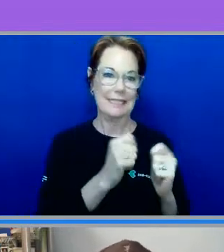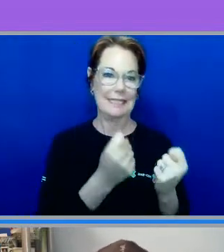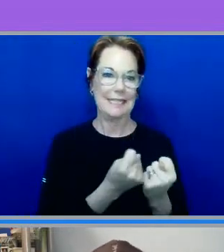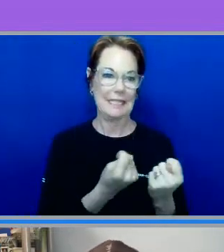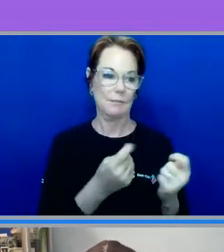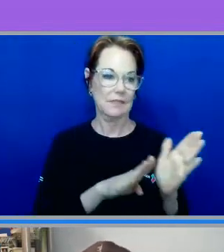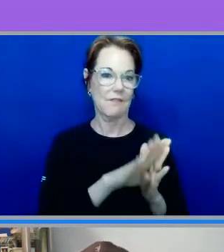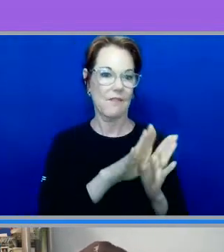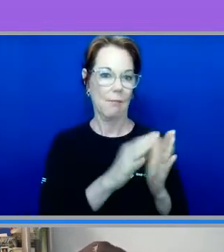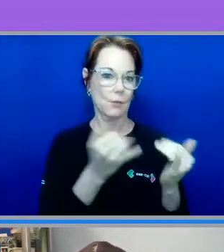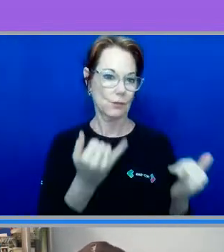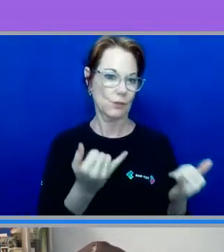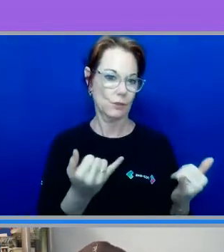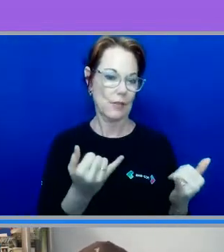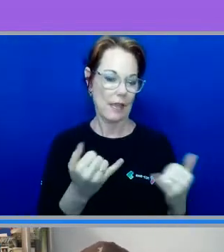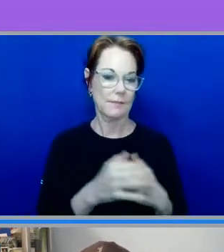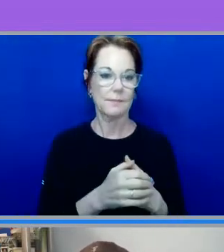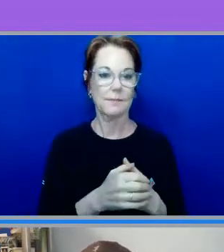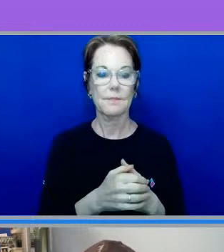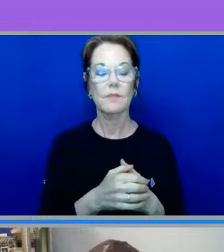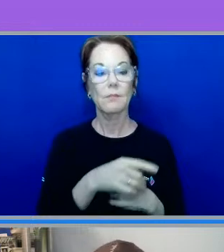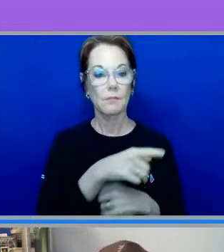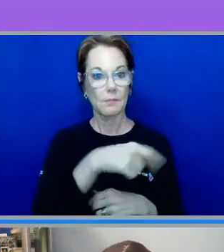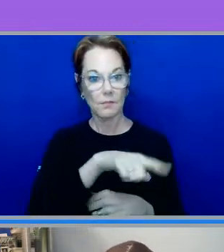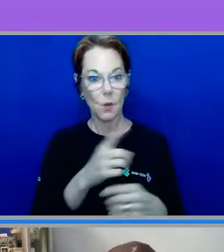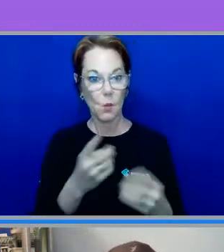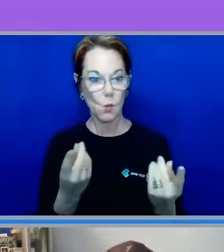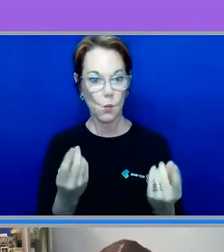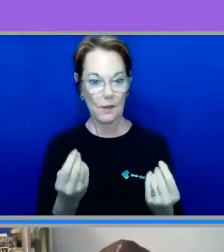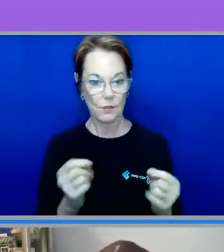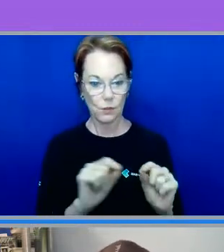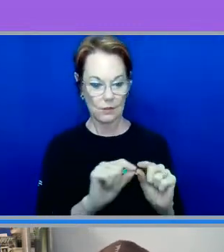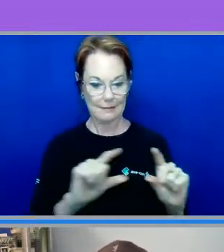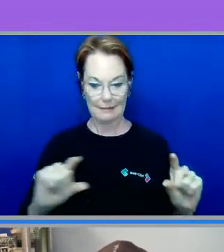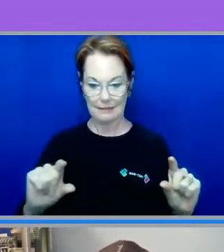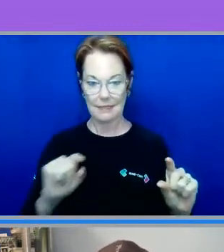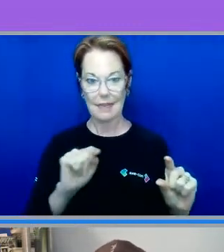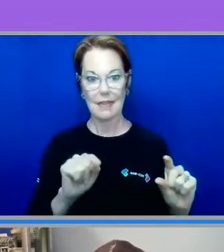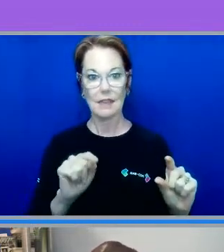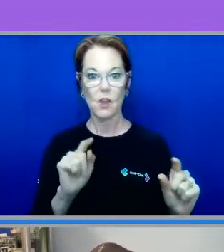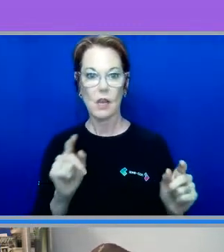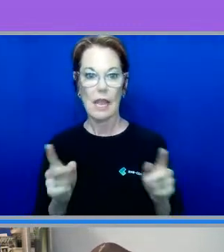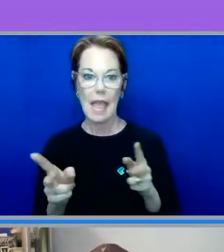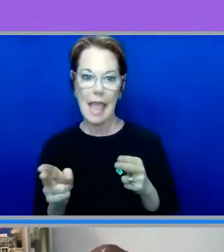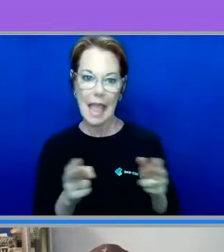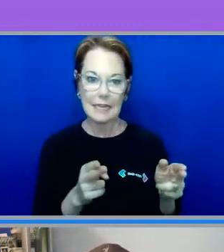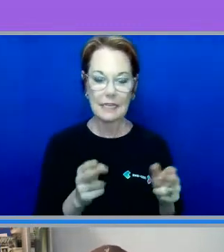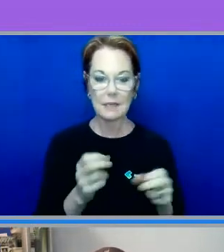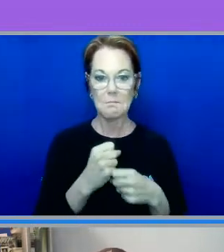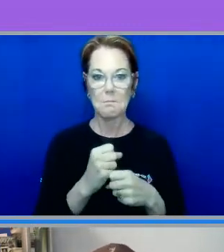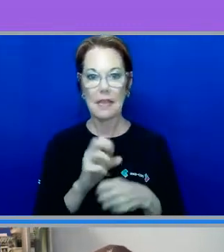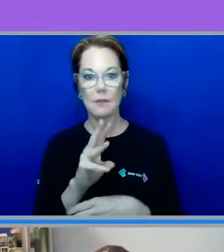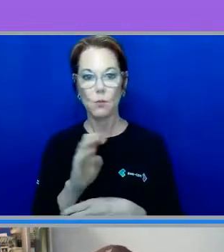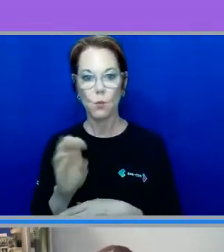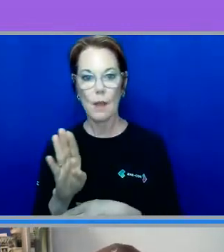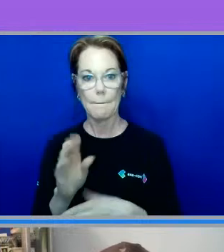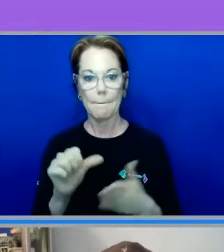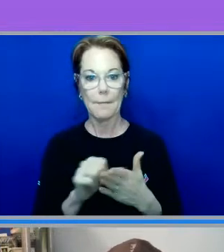these days. A lot of developers, what they're doing right is they're actually editing and